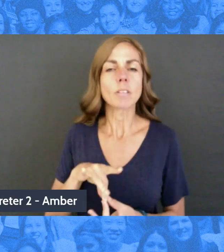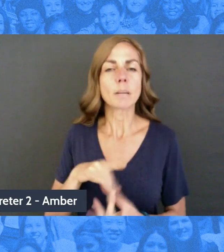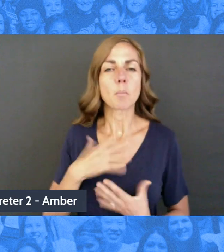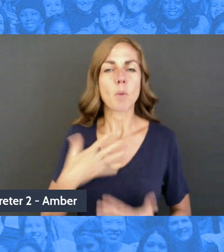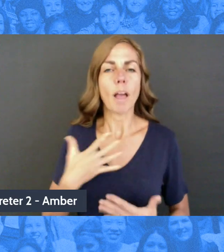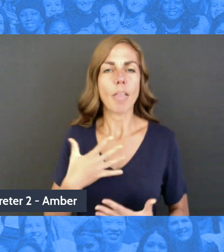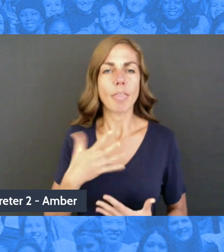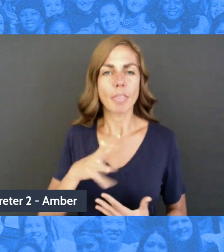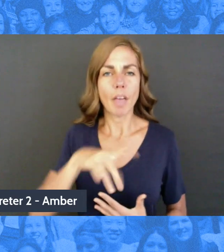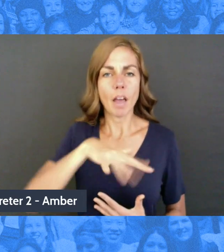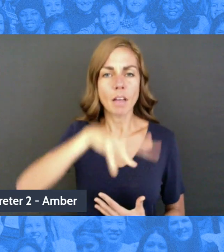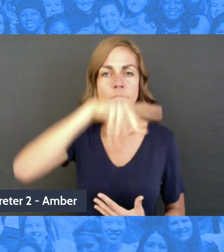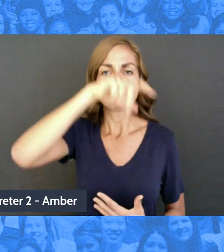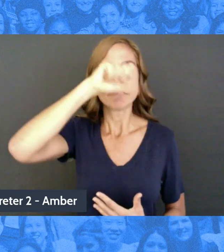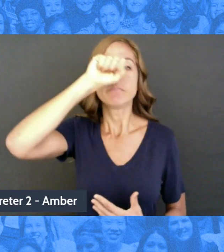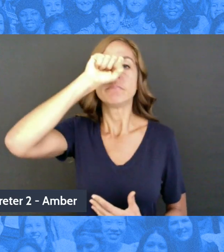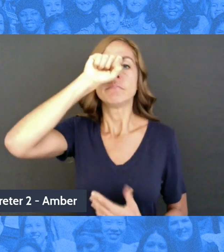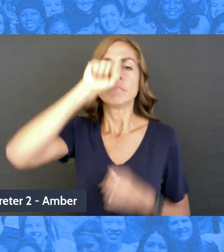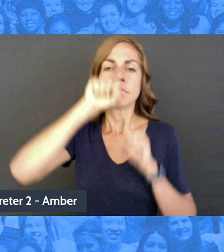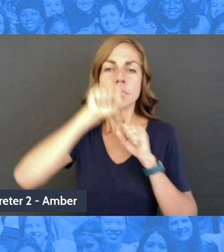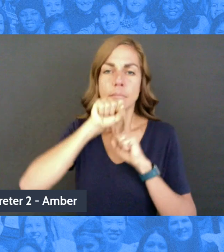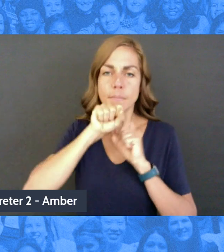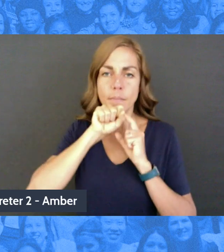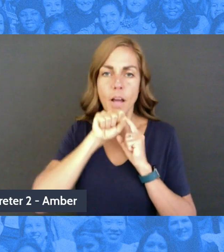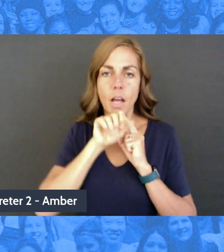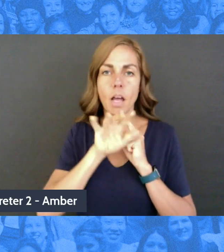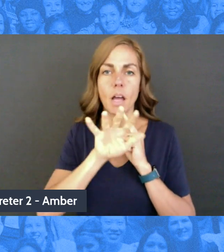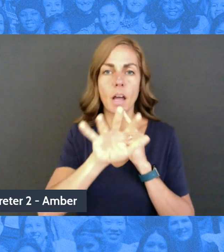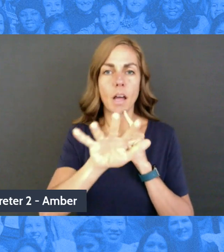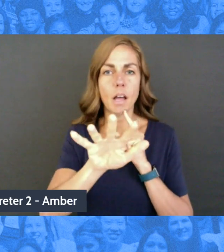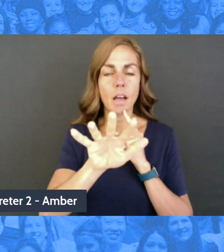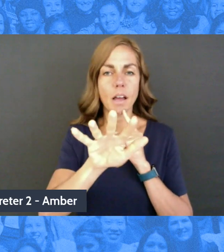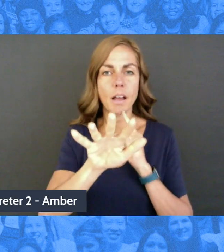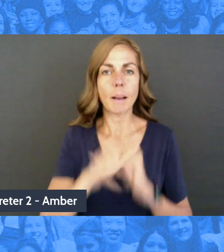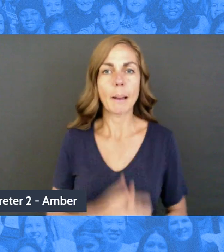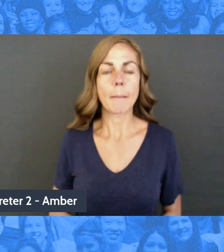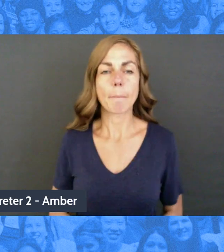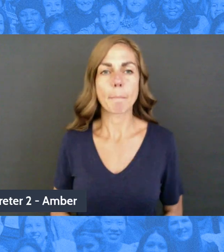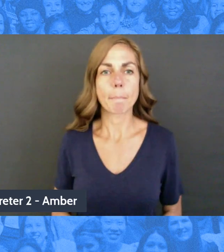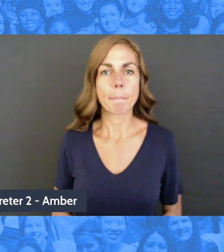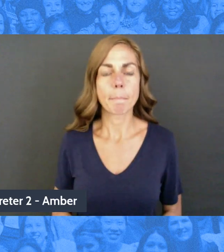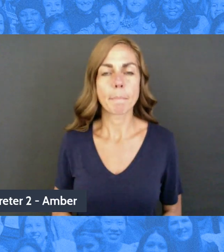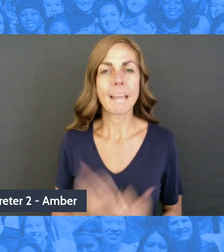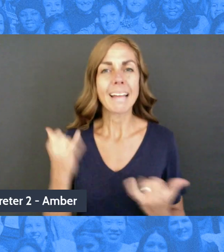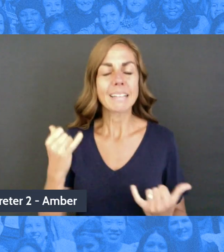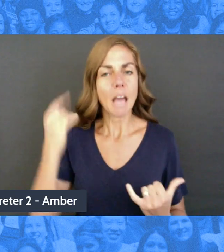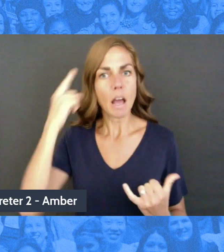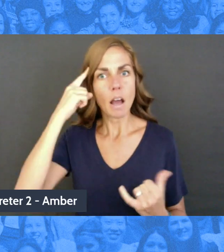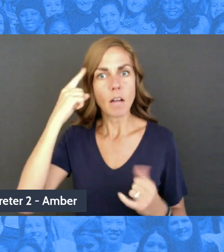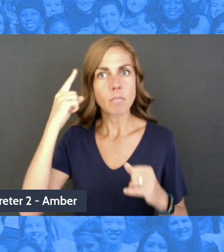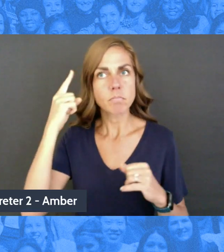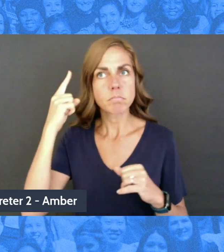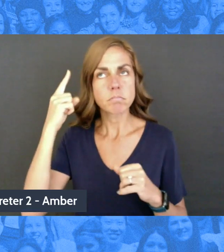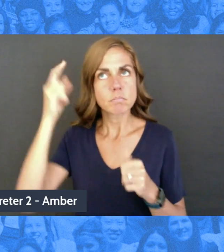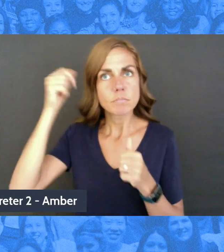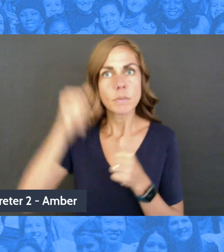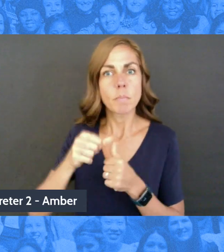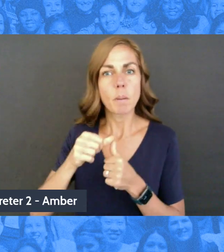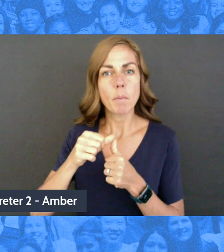(exhales) And call to mind one small step you can do to move you